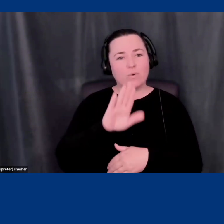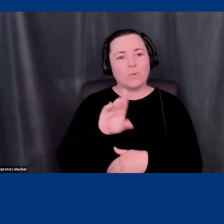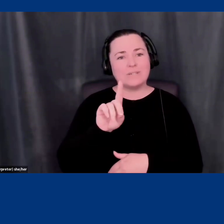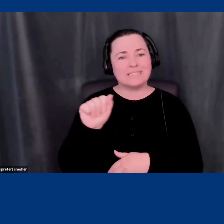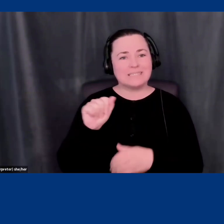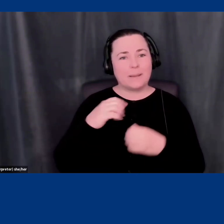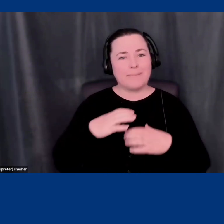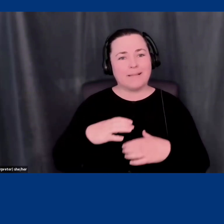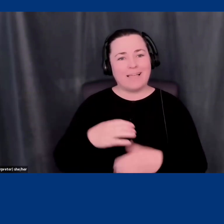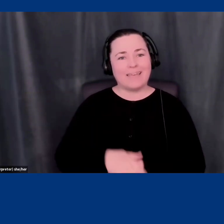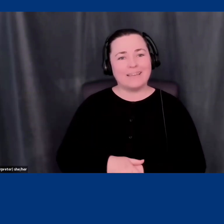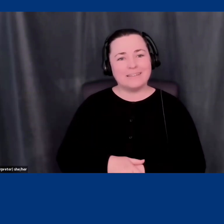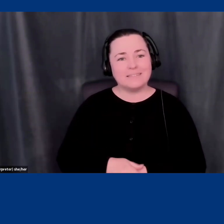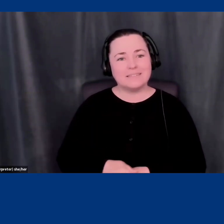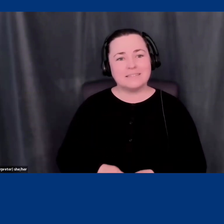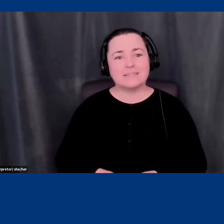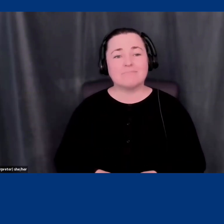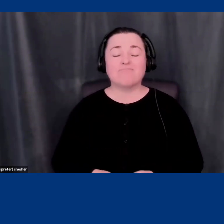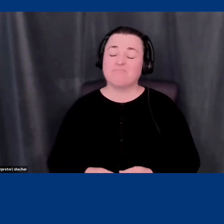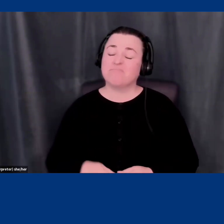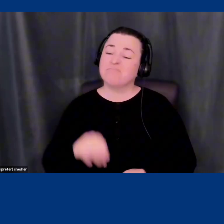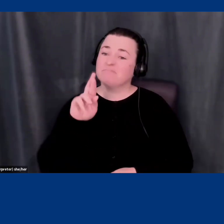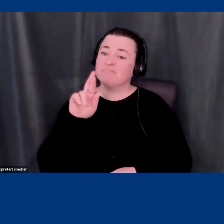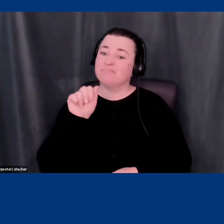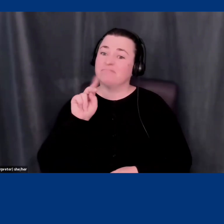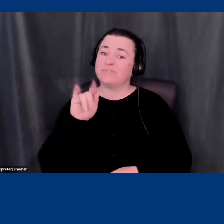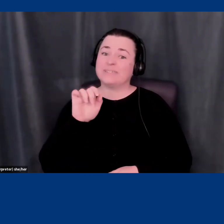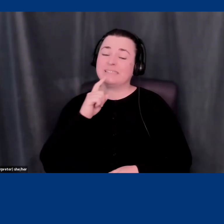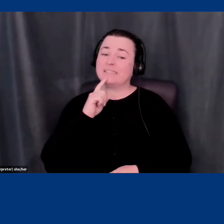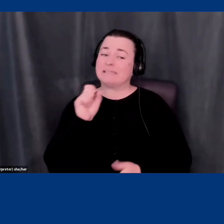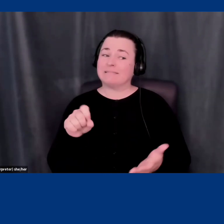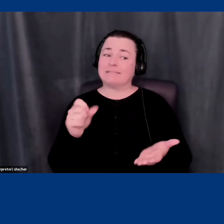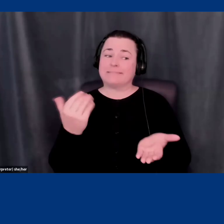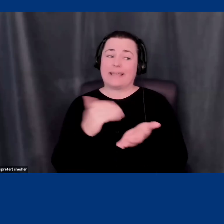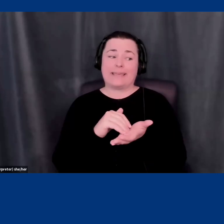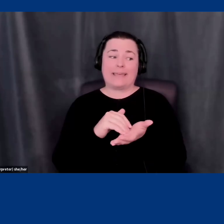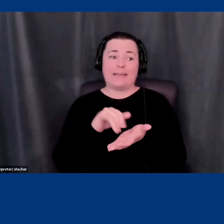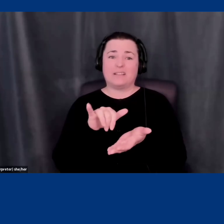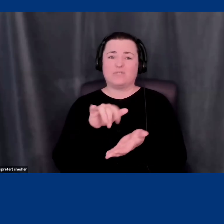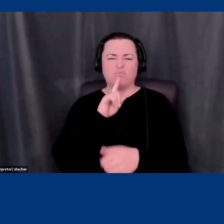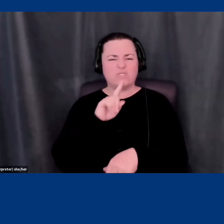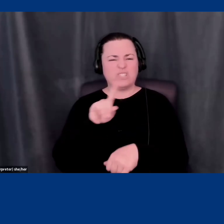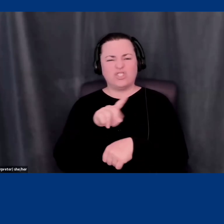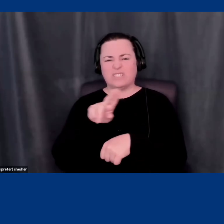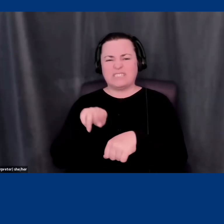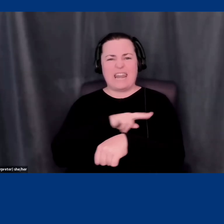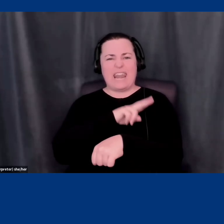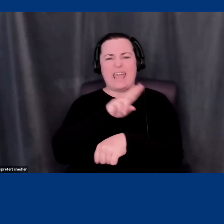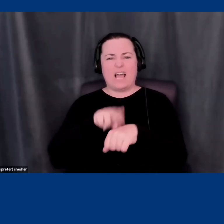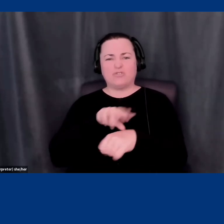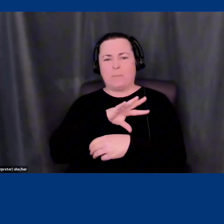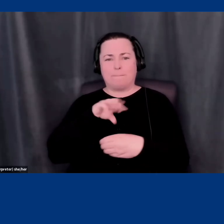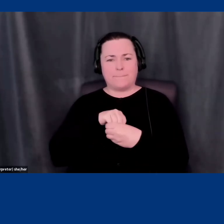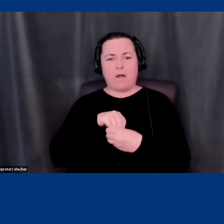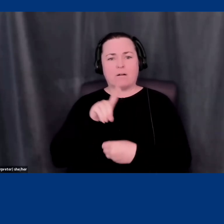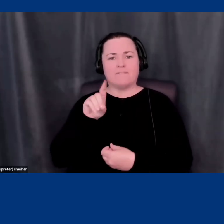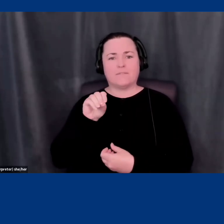Yeah, again, I would say, I think this is something that is so naturally baked into doula care. And so